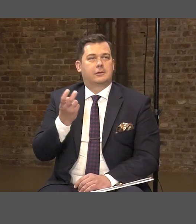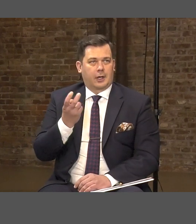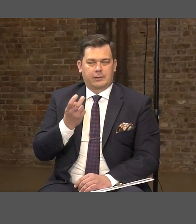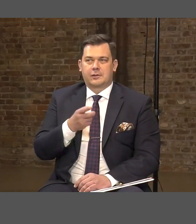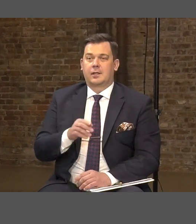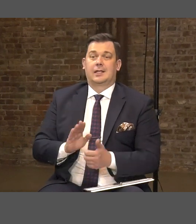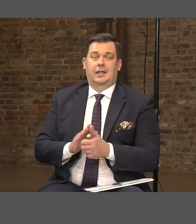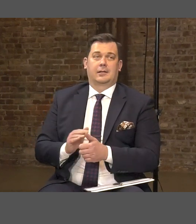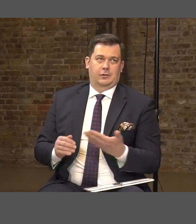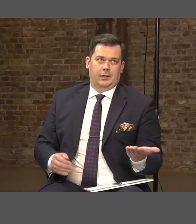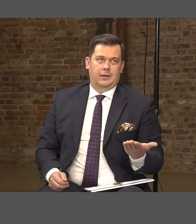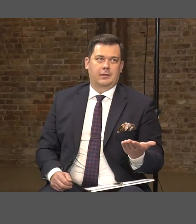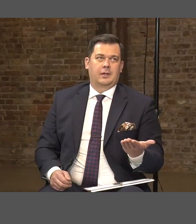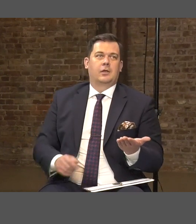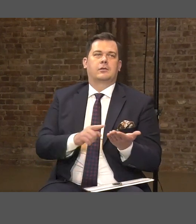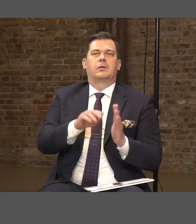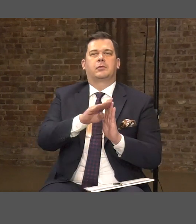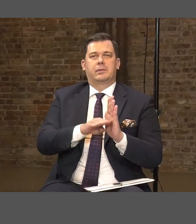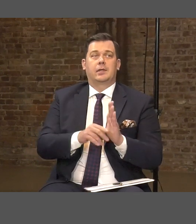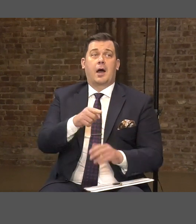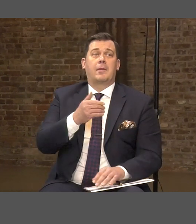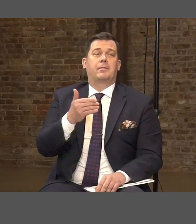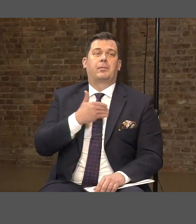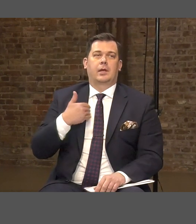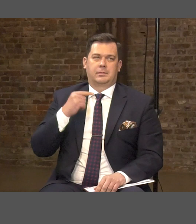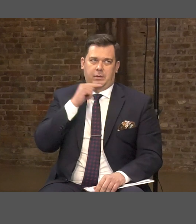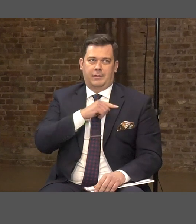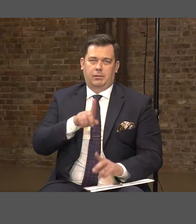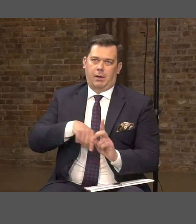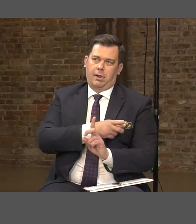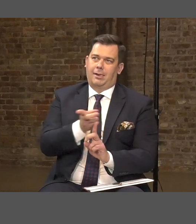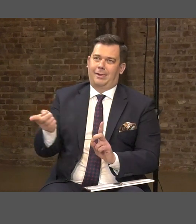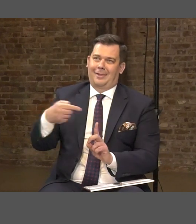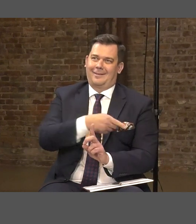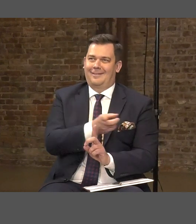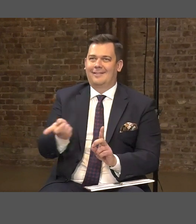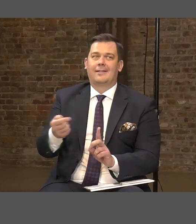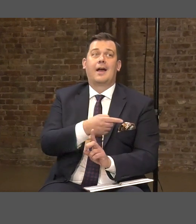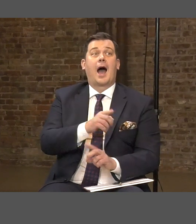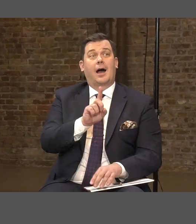[Tomasz]: It's interesting that on the one hand regulations Poles are able to get around them,